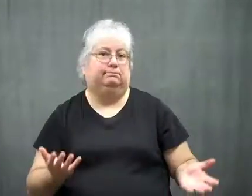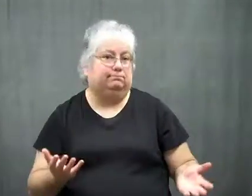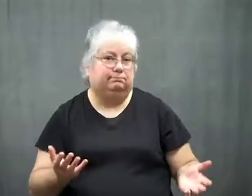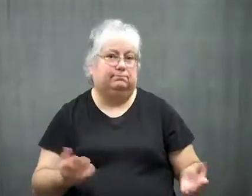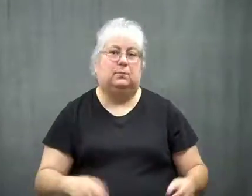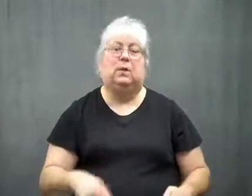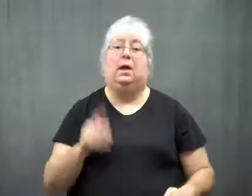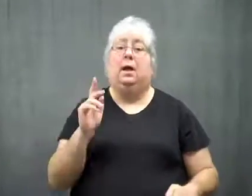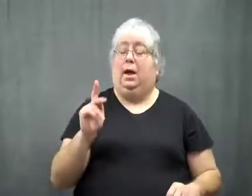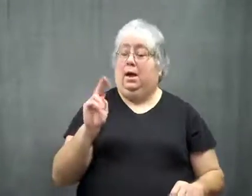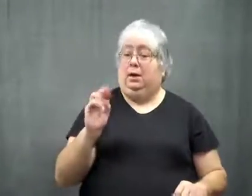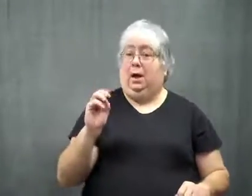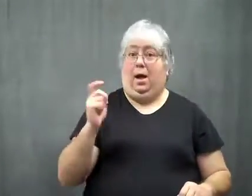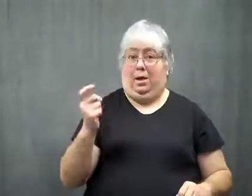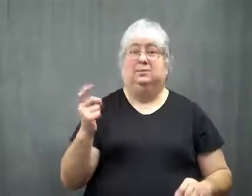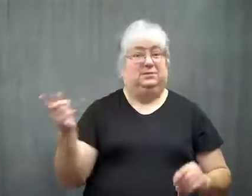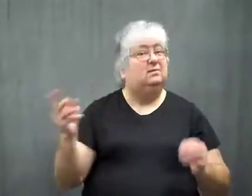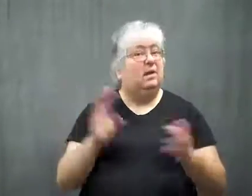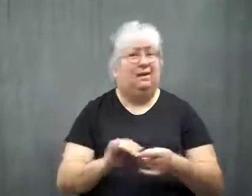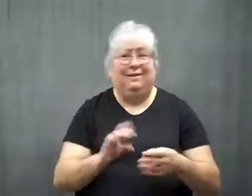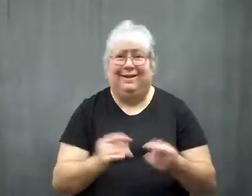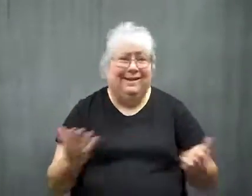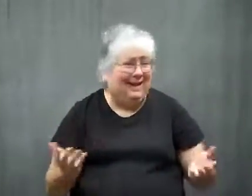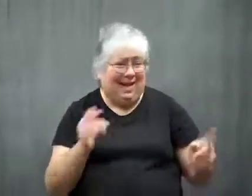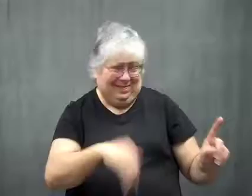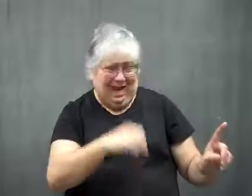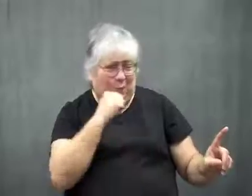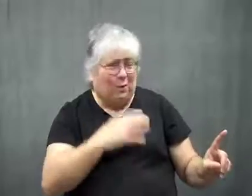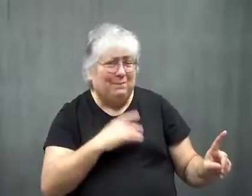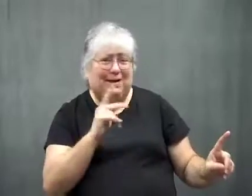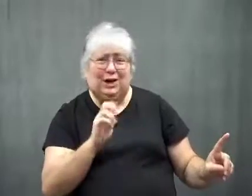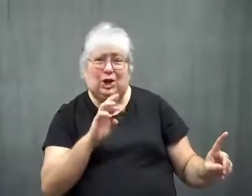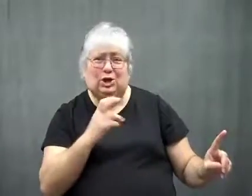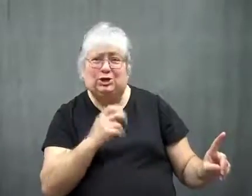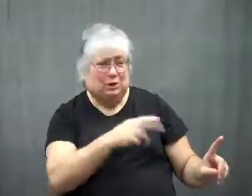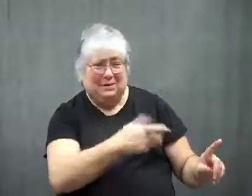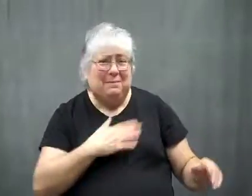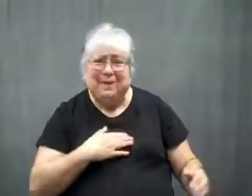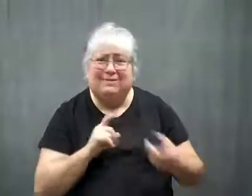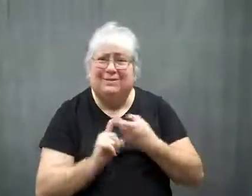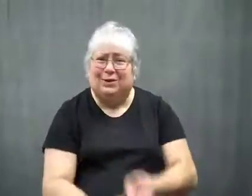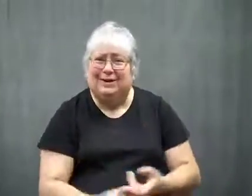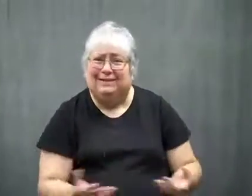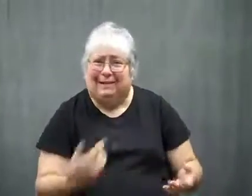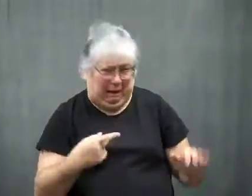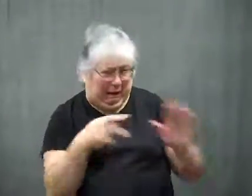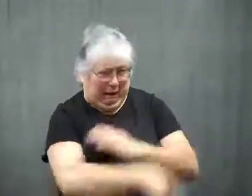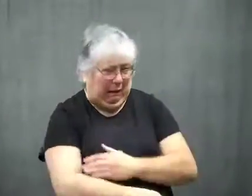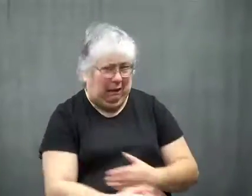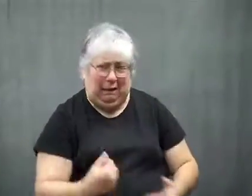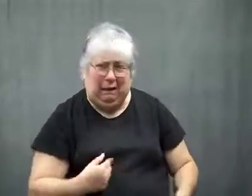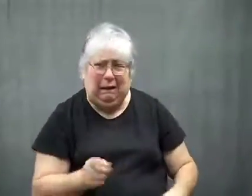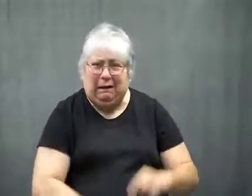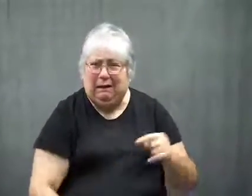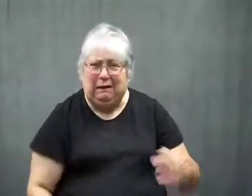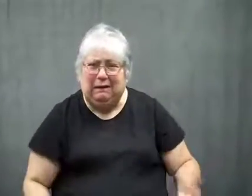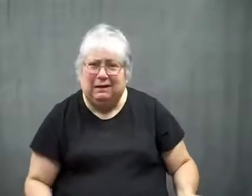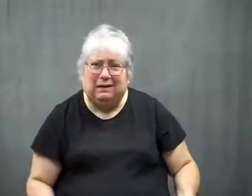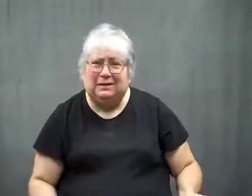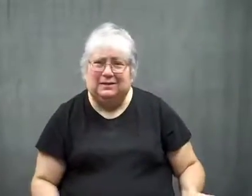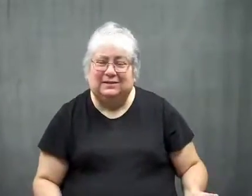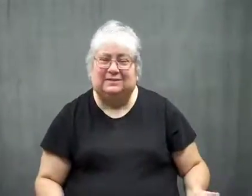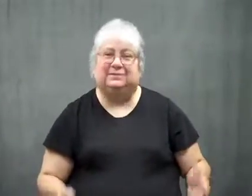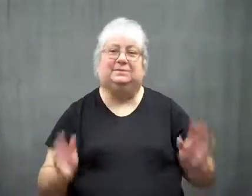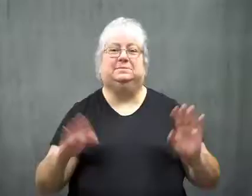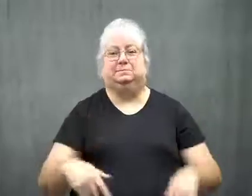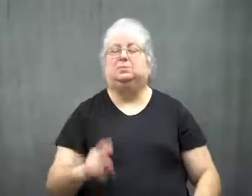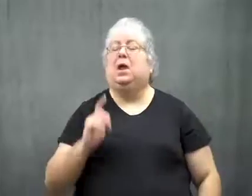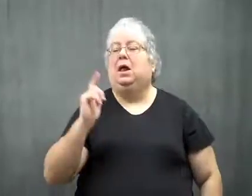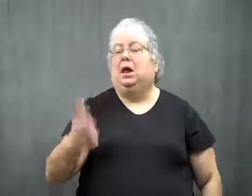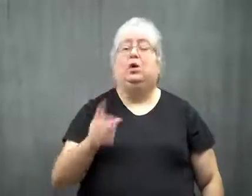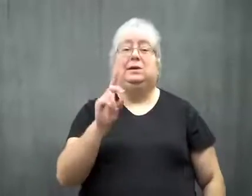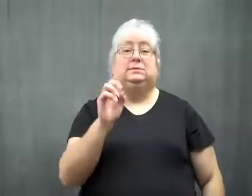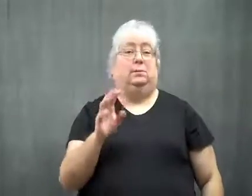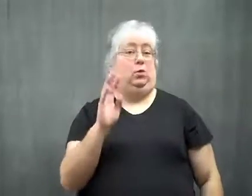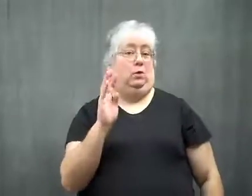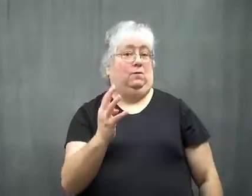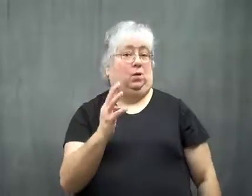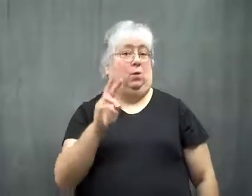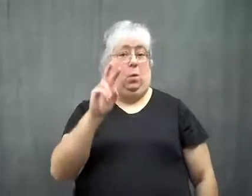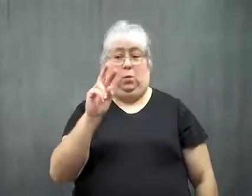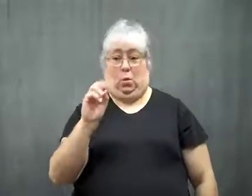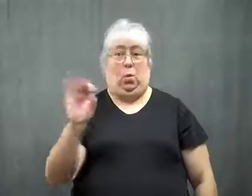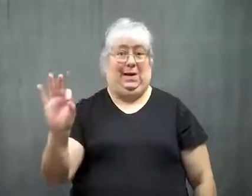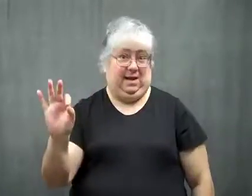Knox said, "She was my friend. I couldn't kill her!"